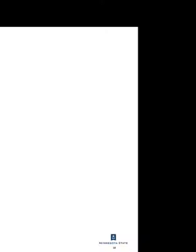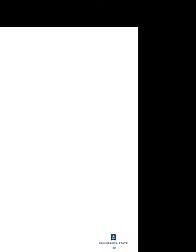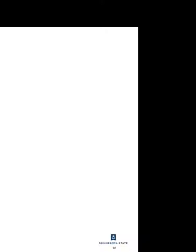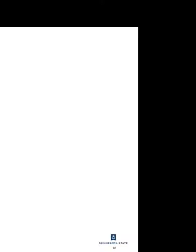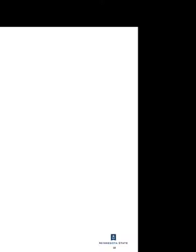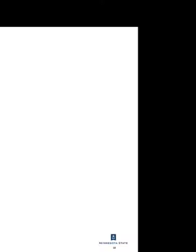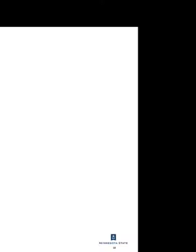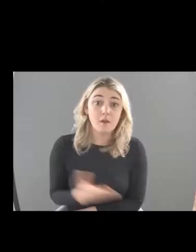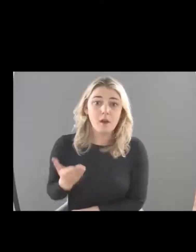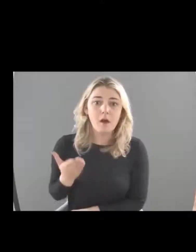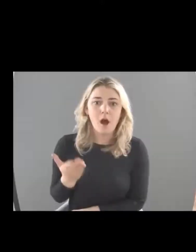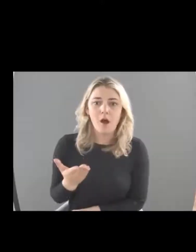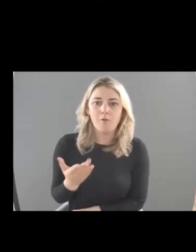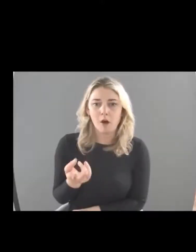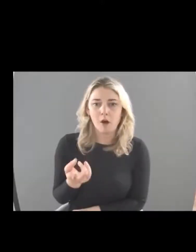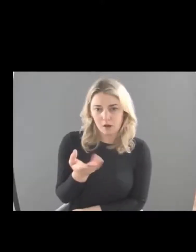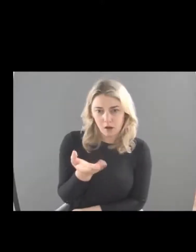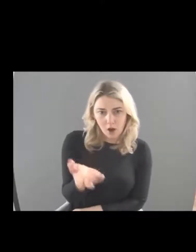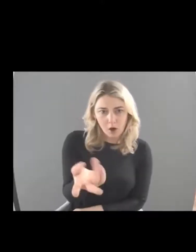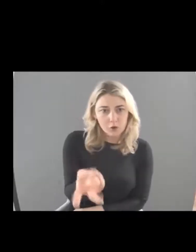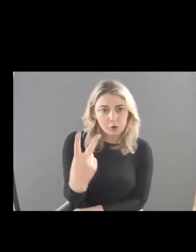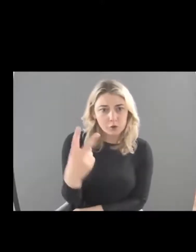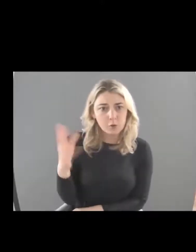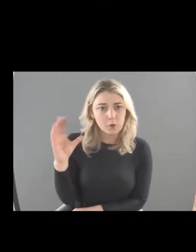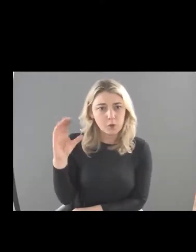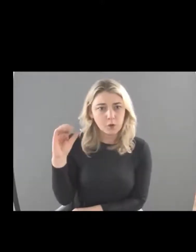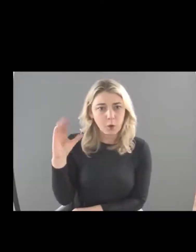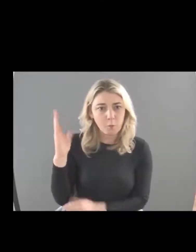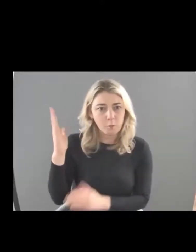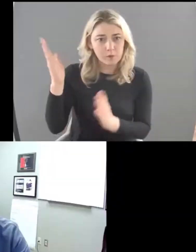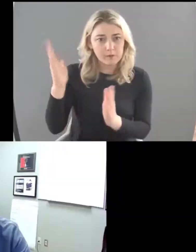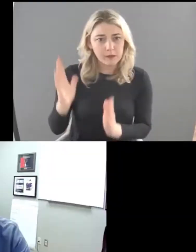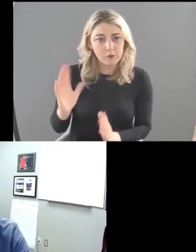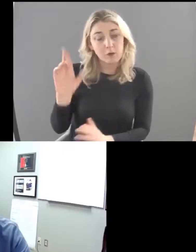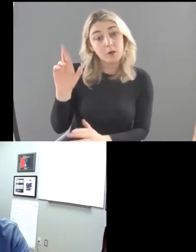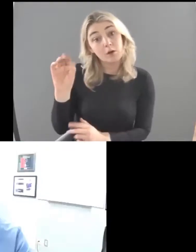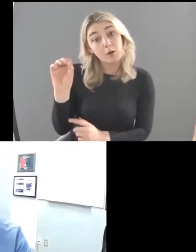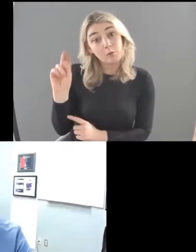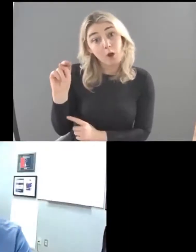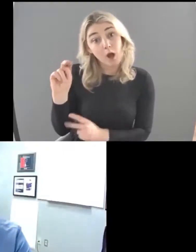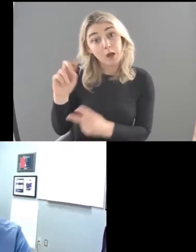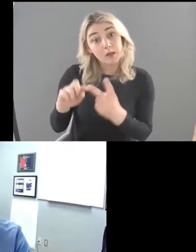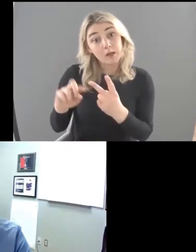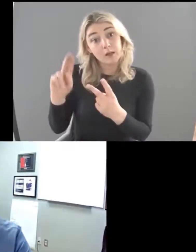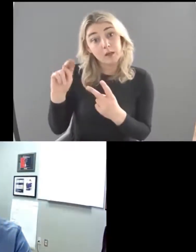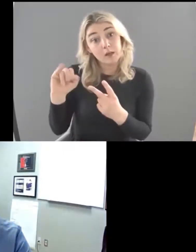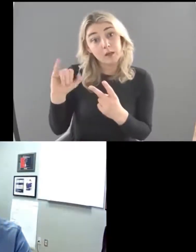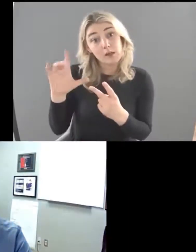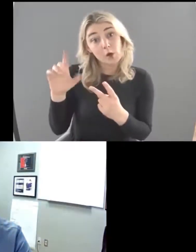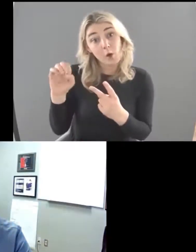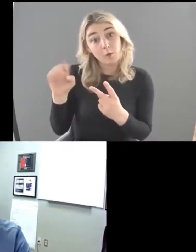two colleagues and co-presenters, Ron and Nicole, to share their thoughts about the importance of data.